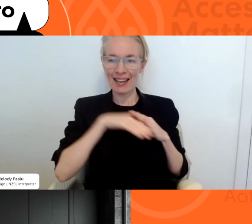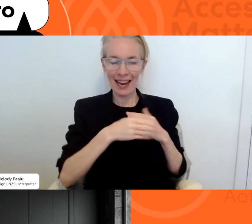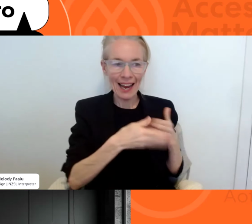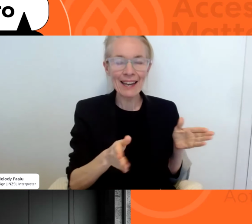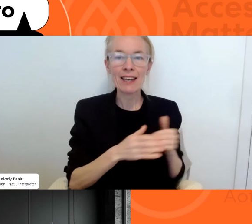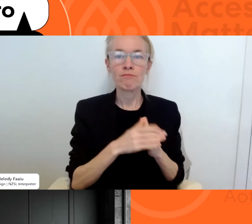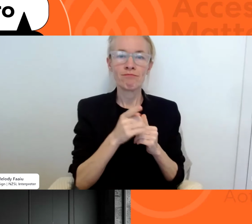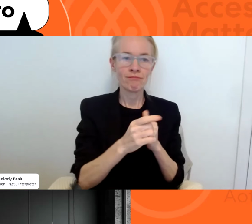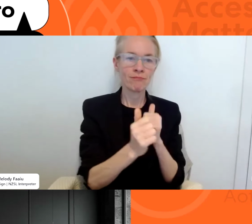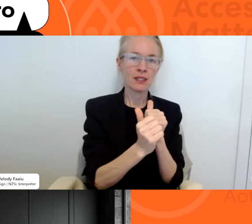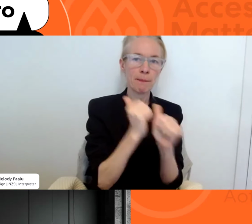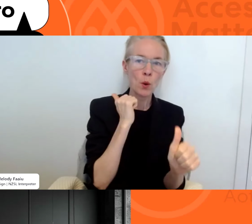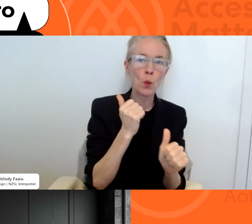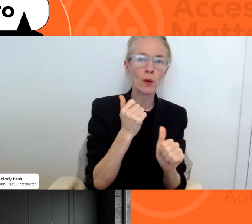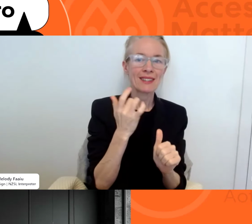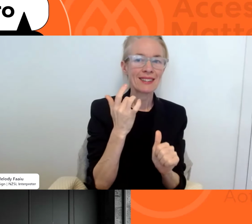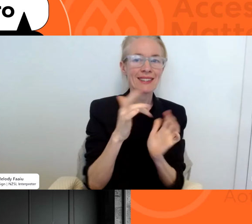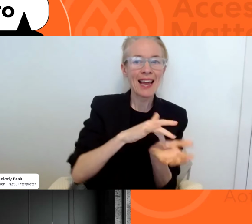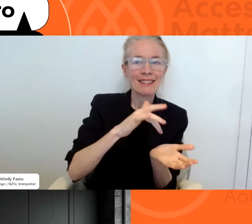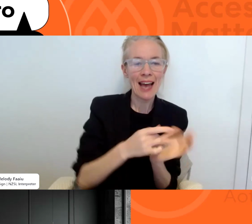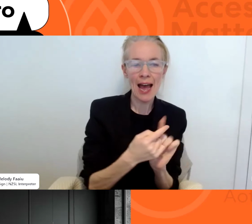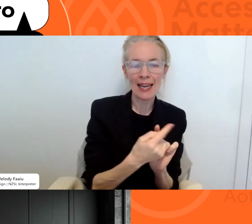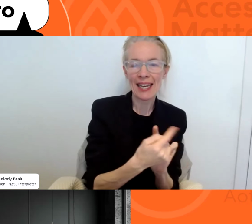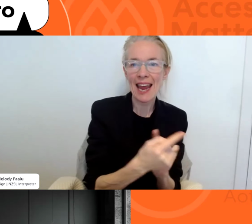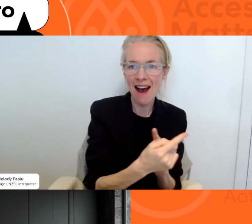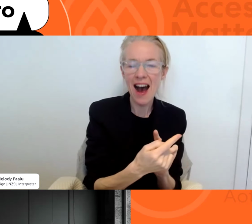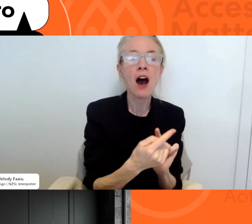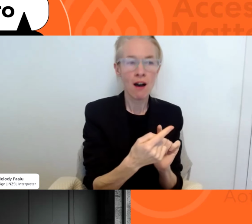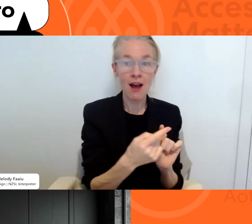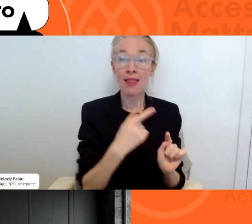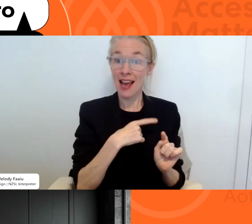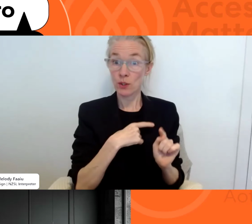So not only have we got limited housing stock, we've got limited